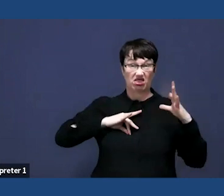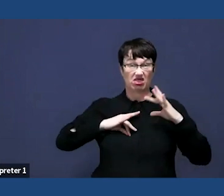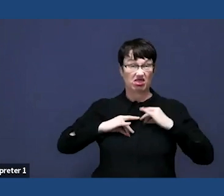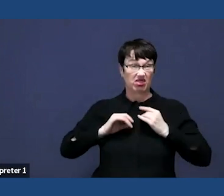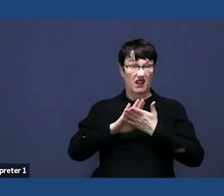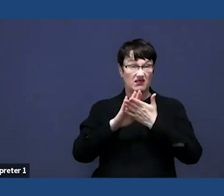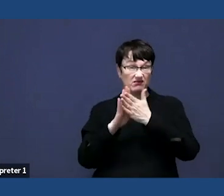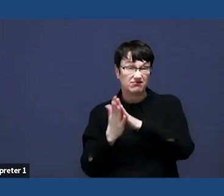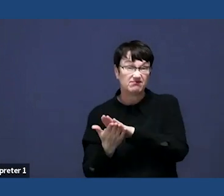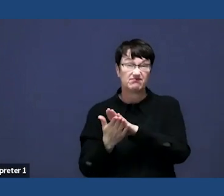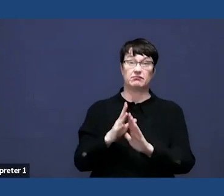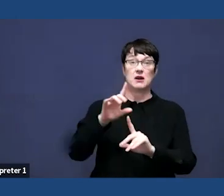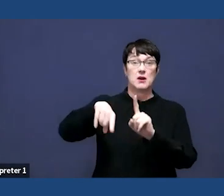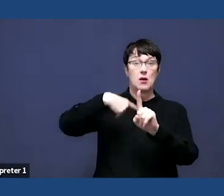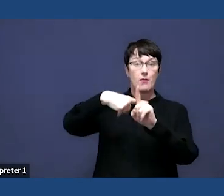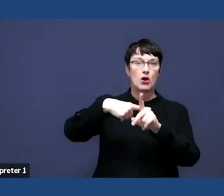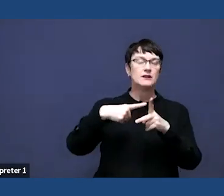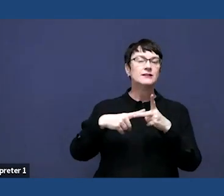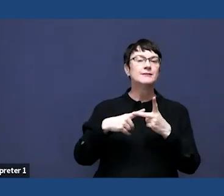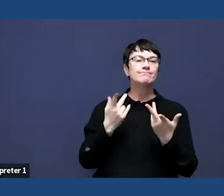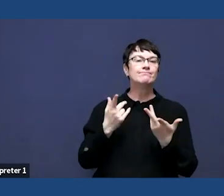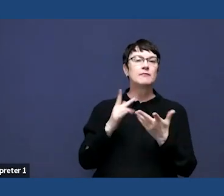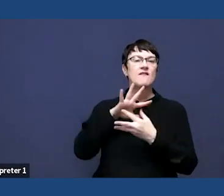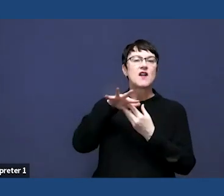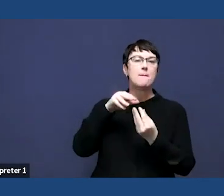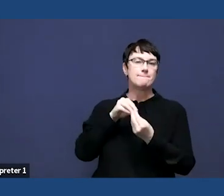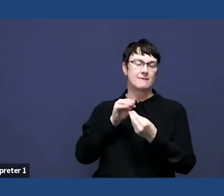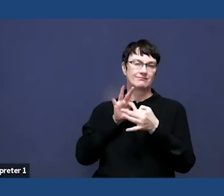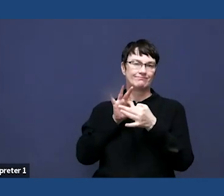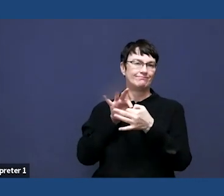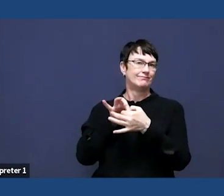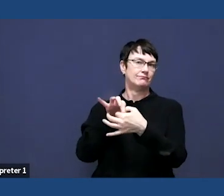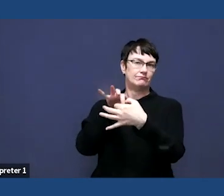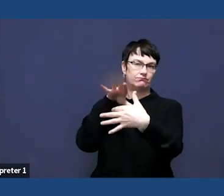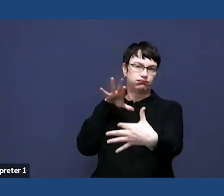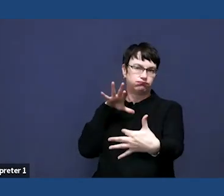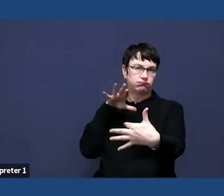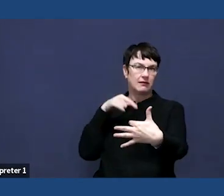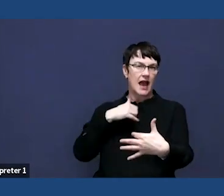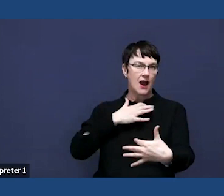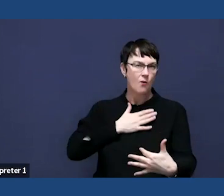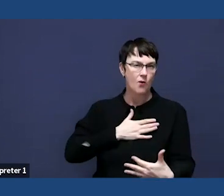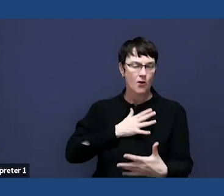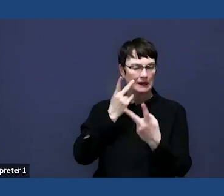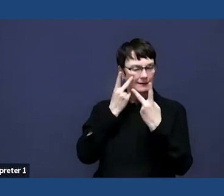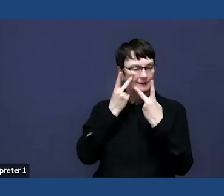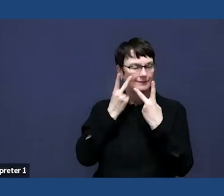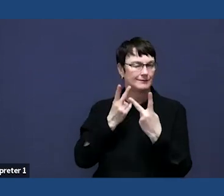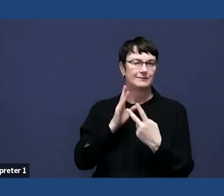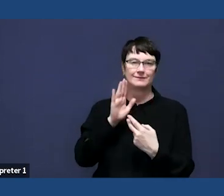those models in as many places as we would want I think the other element of this is